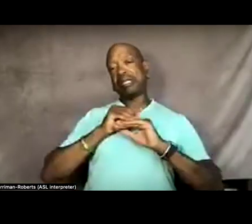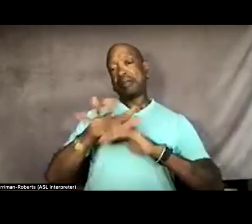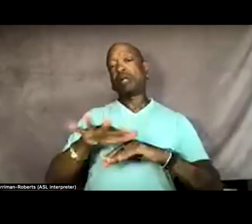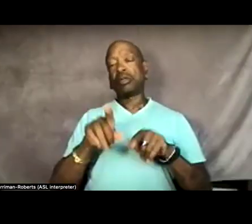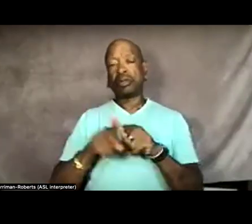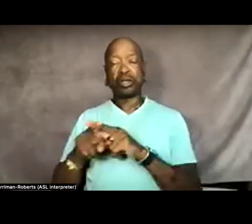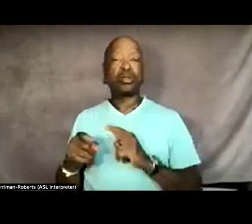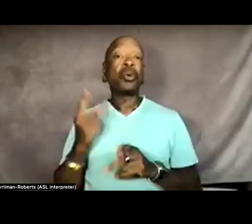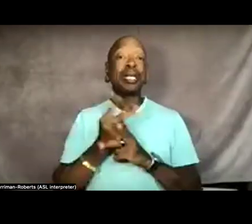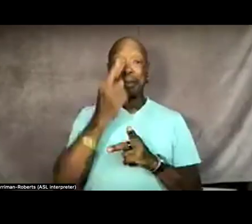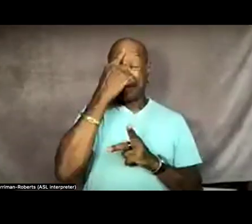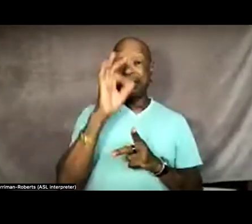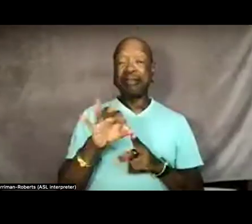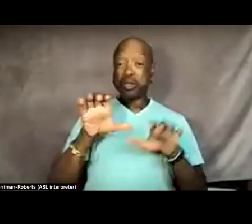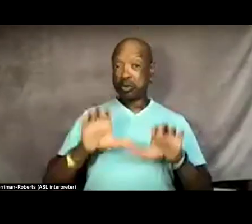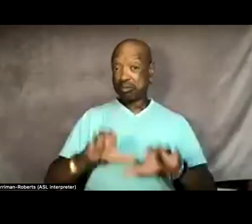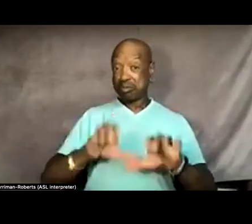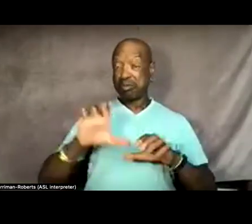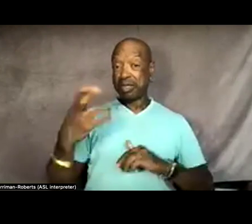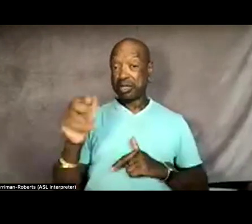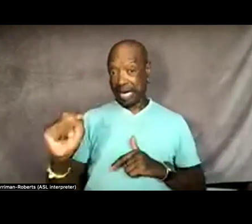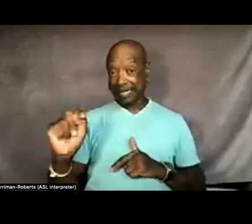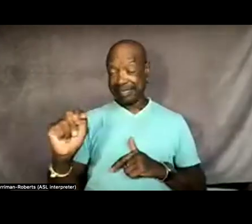type in the chat your name may be shared later so you might want to change your Zoom name if